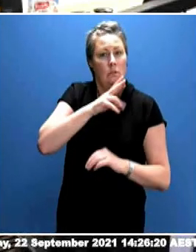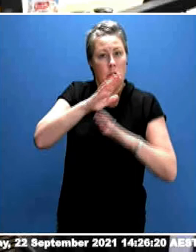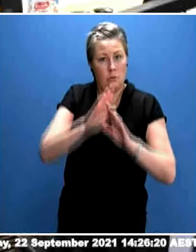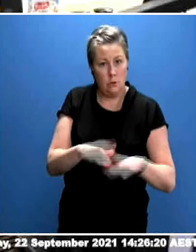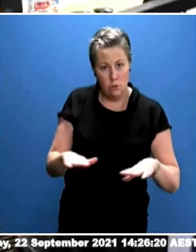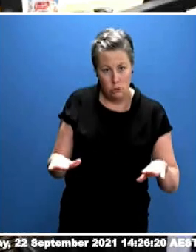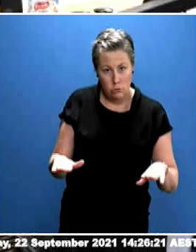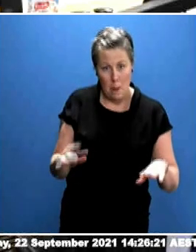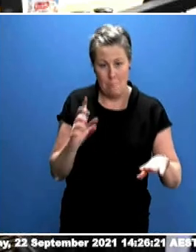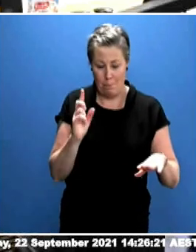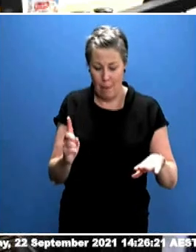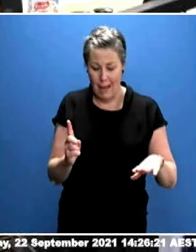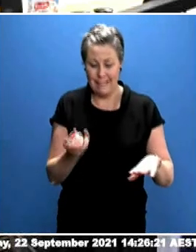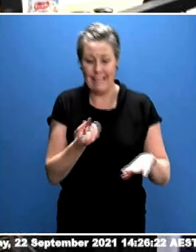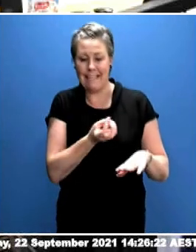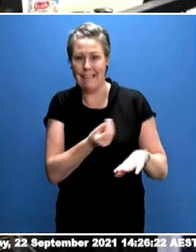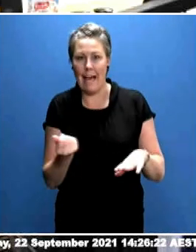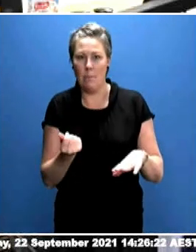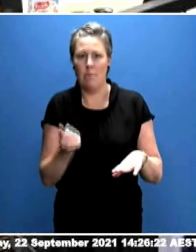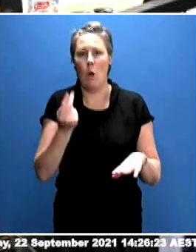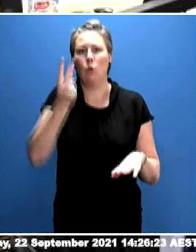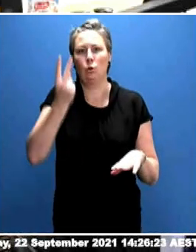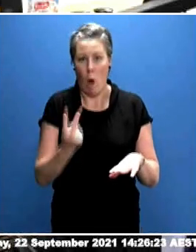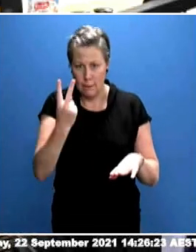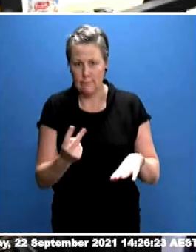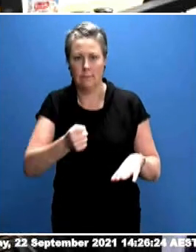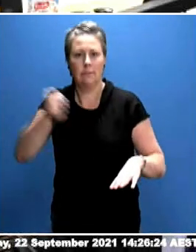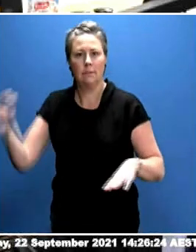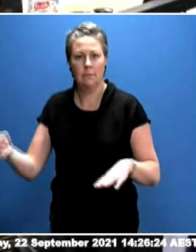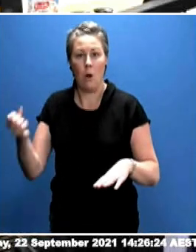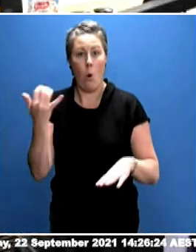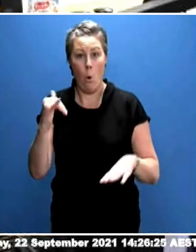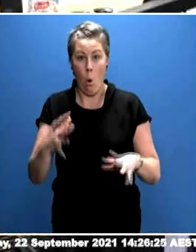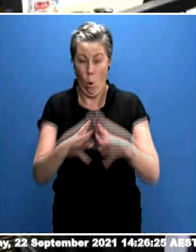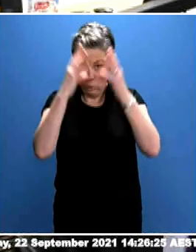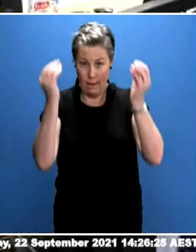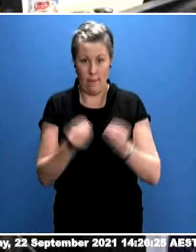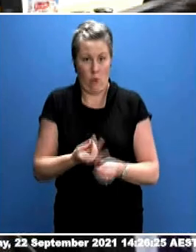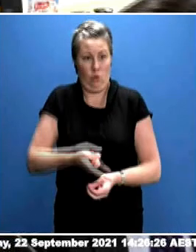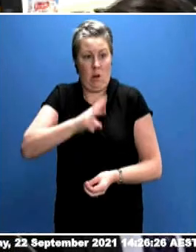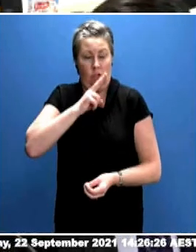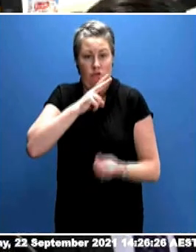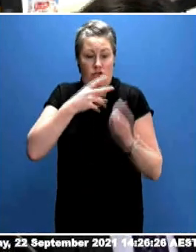proportion of them have entered twice, or is that 295 children who may have,